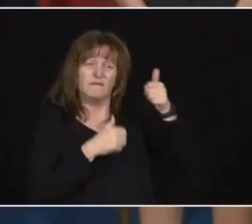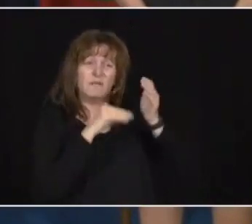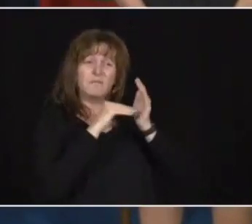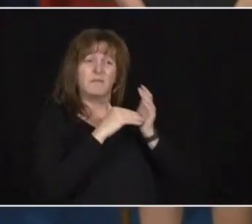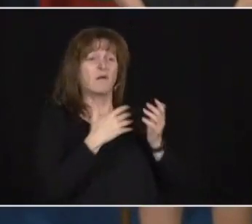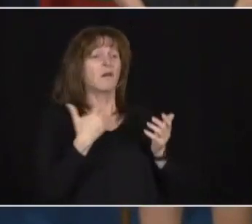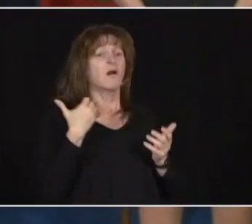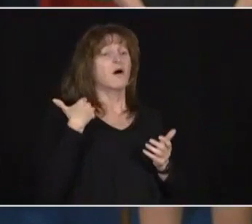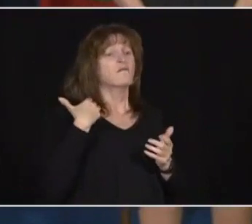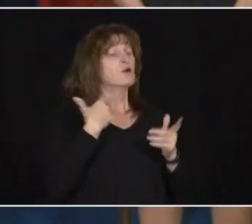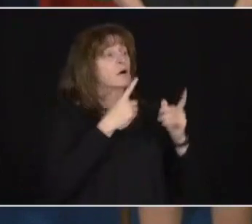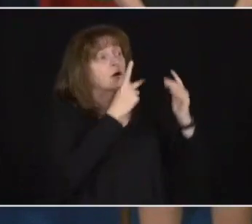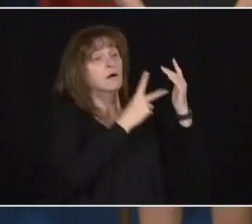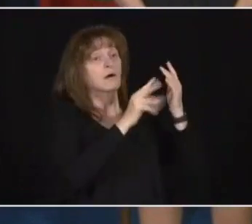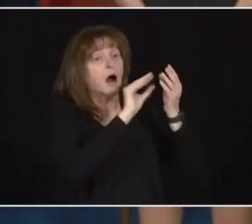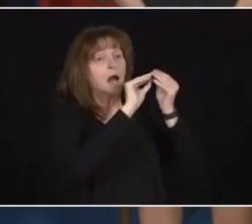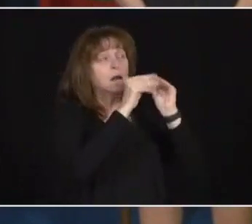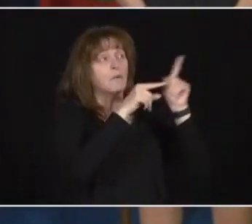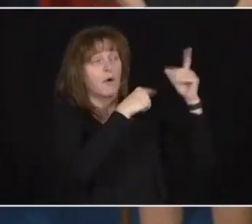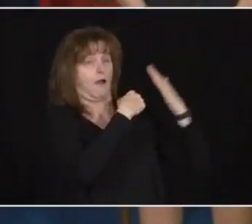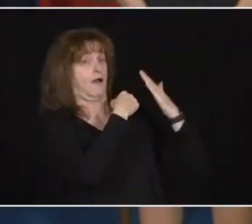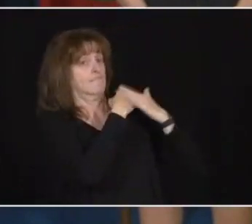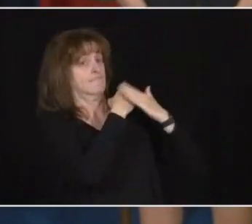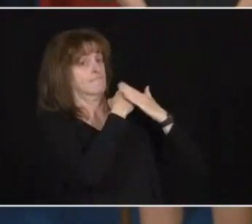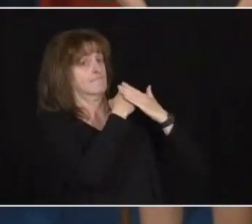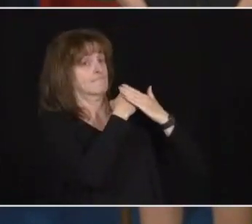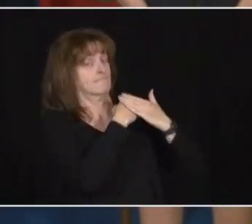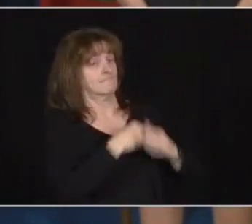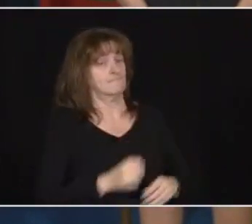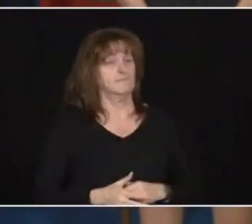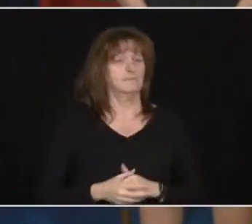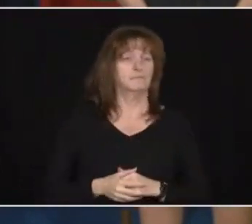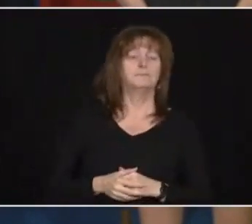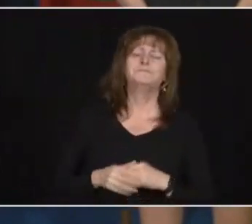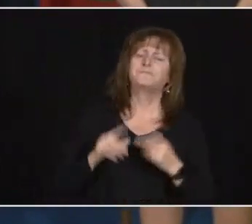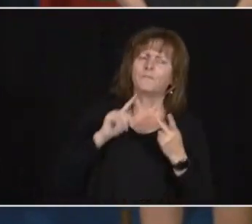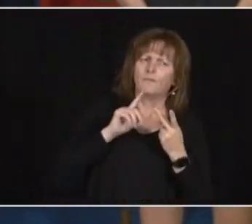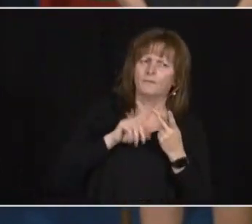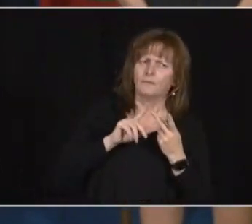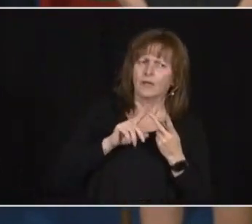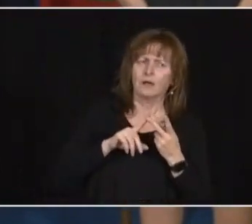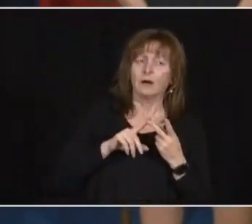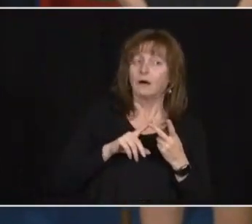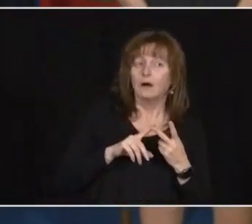A follow-up for you then, Minister Lecce. Does that mean that daycares will necessarily be included